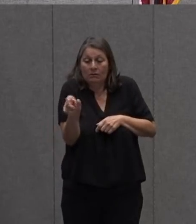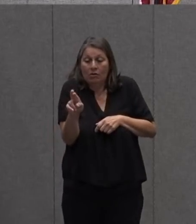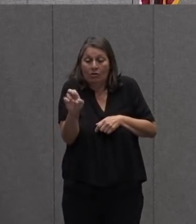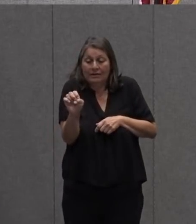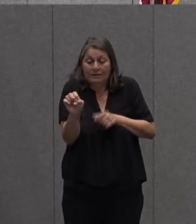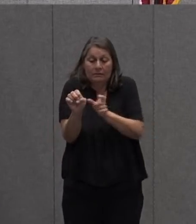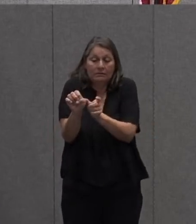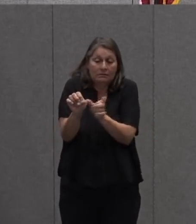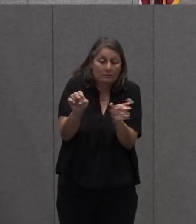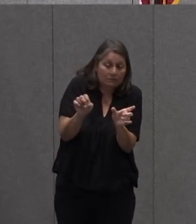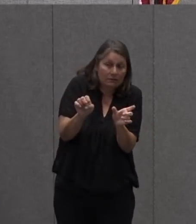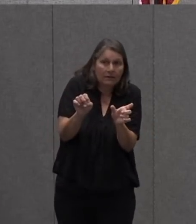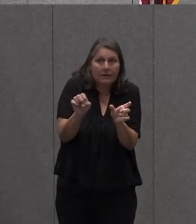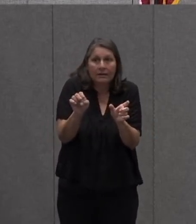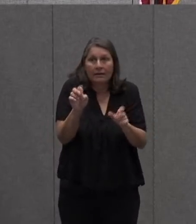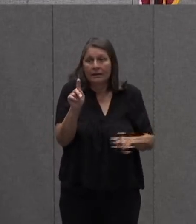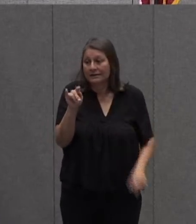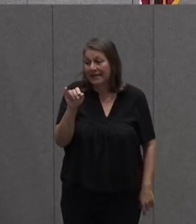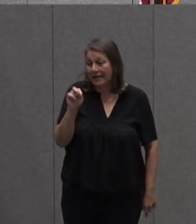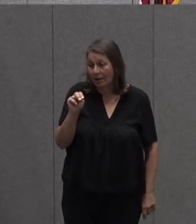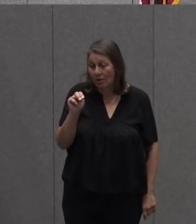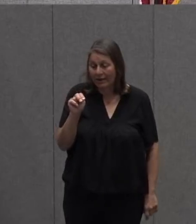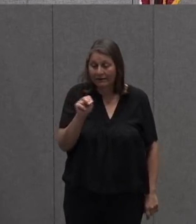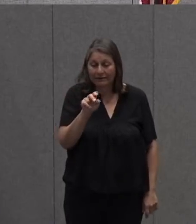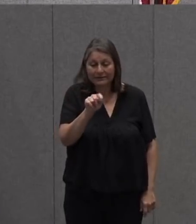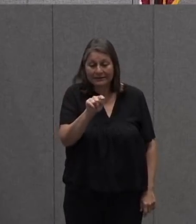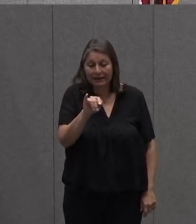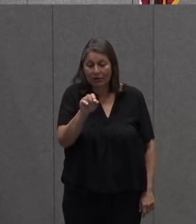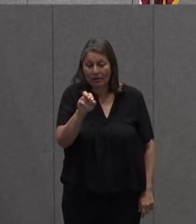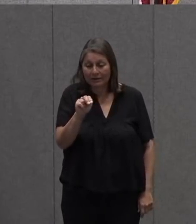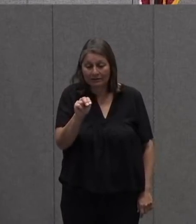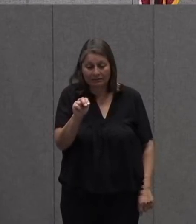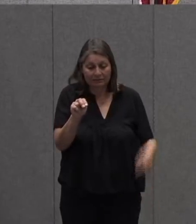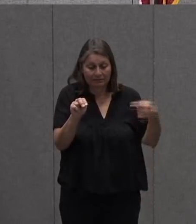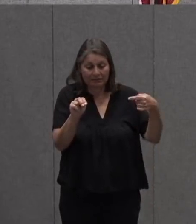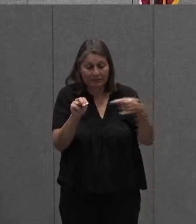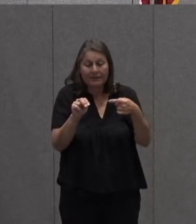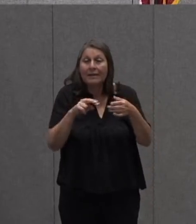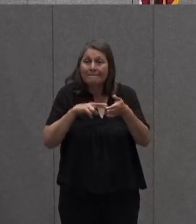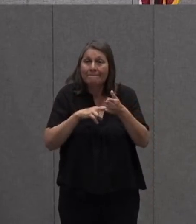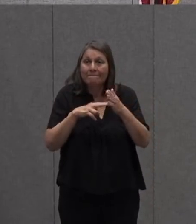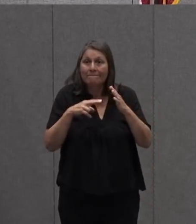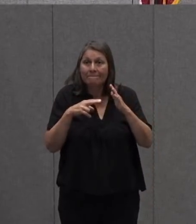And -tion has a small line right here meaning it's a suffix. And it has to be at the end of the word.